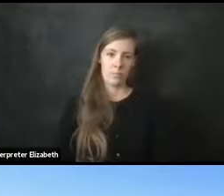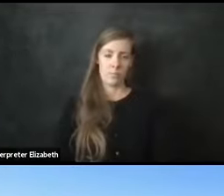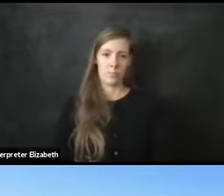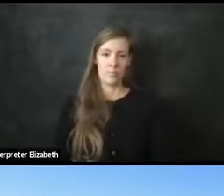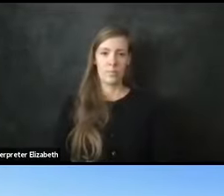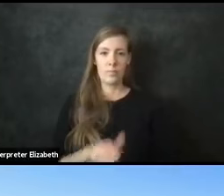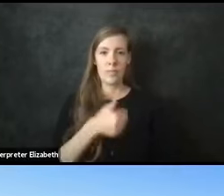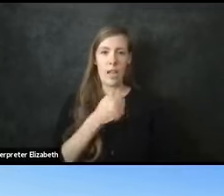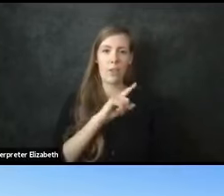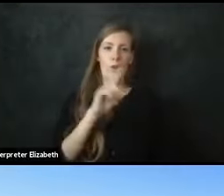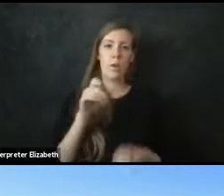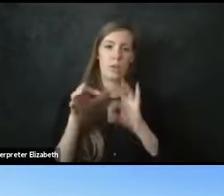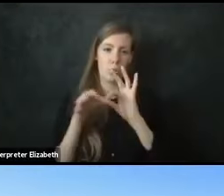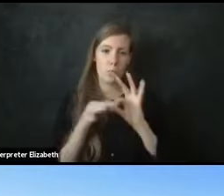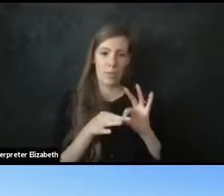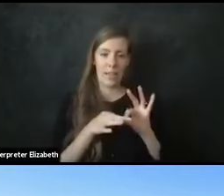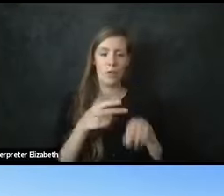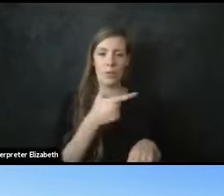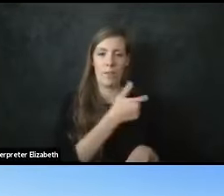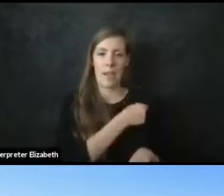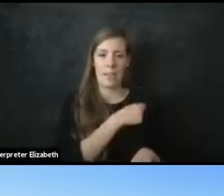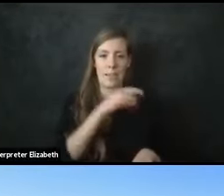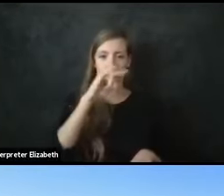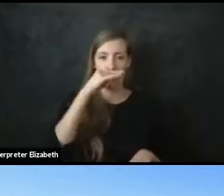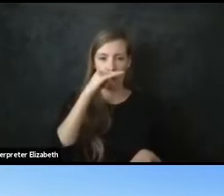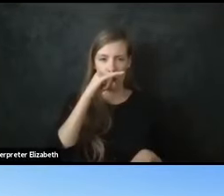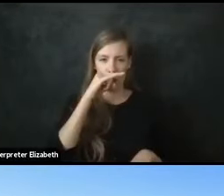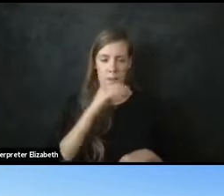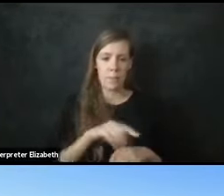taking their kids to get vaccinated, is there anything that they need to